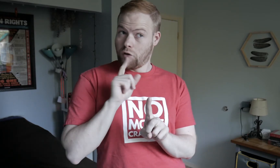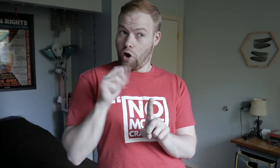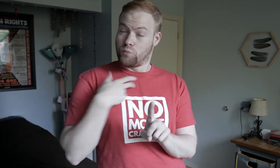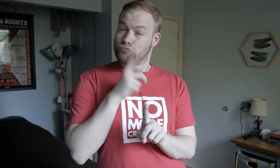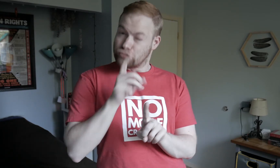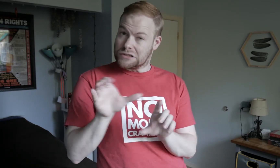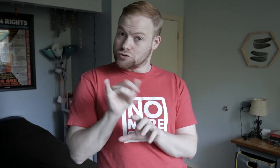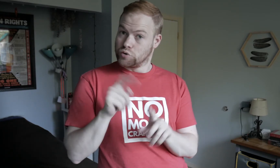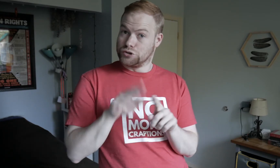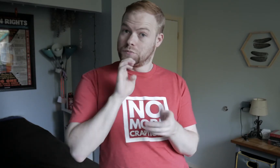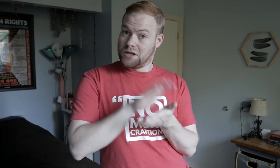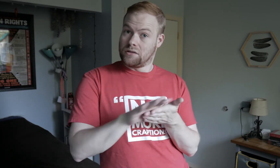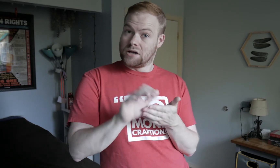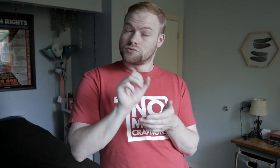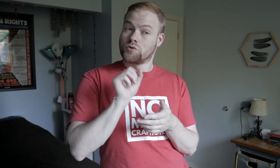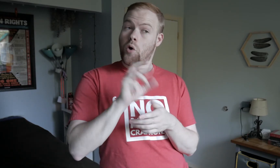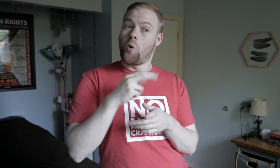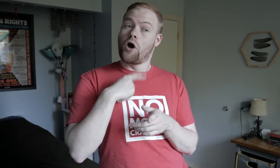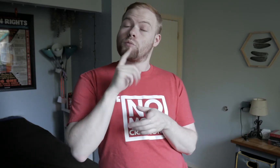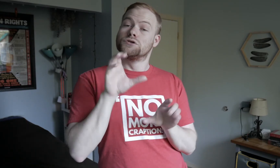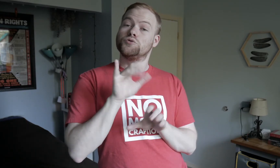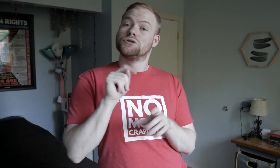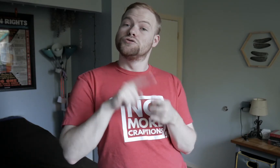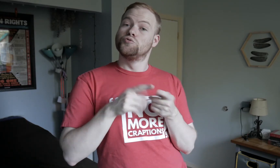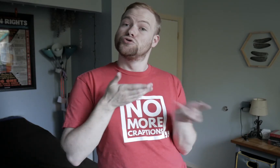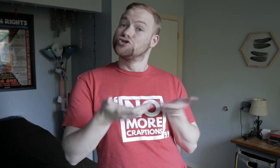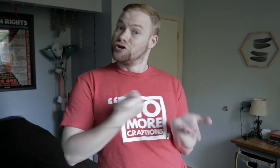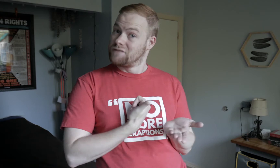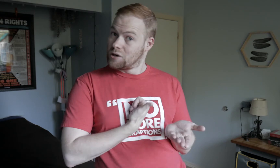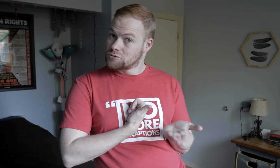Are we really doing it to be nice, or are we doing it to serve ourselves?